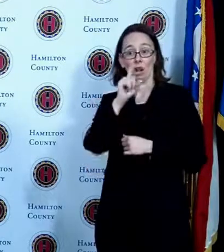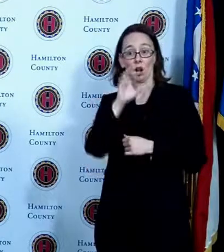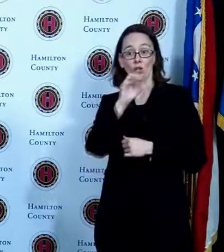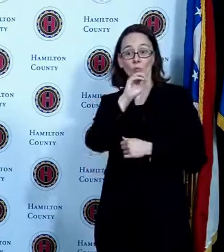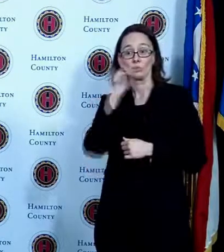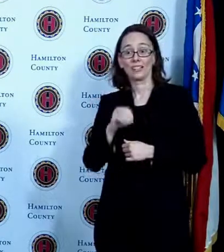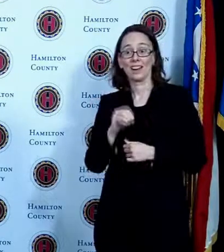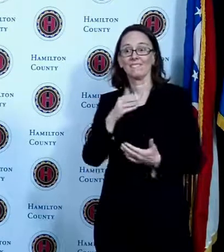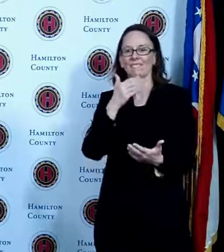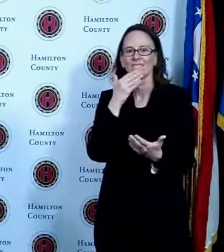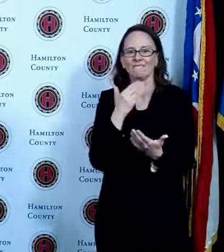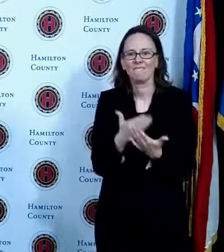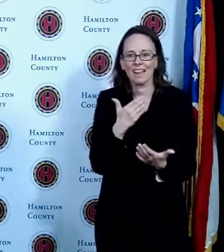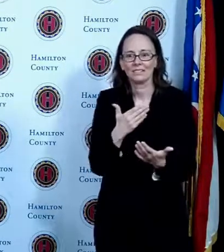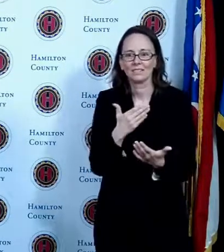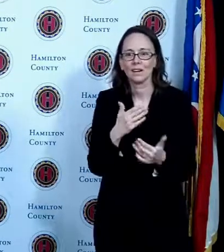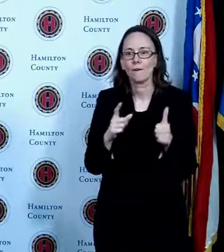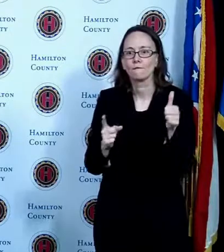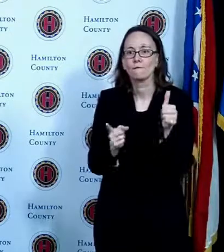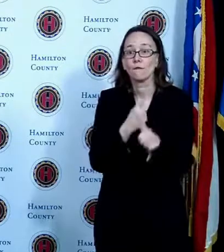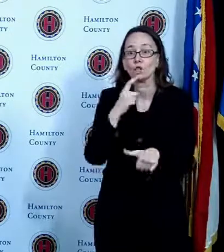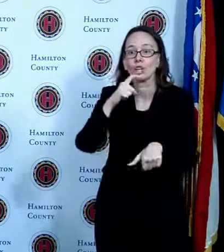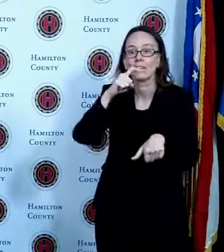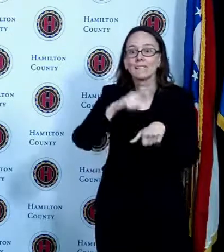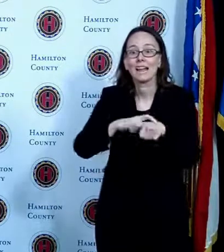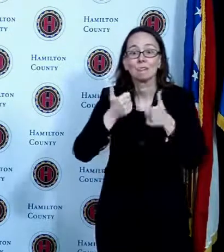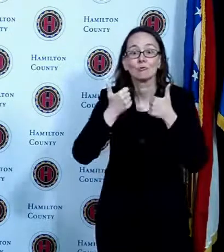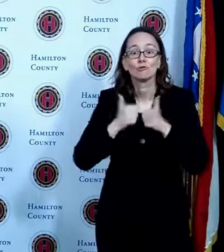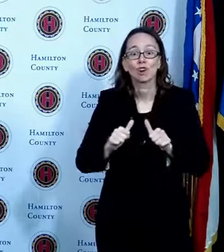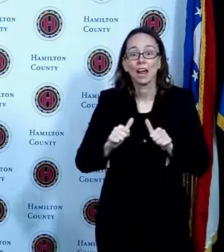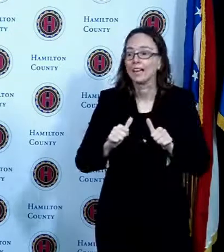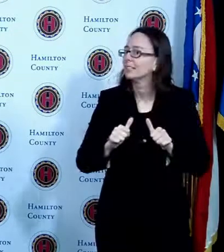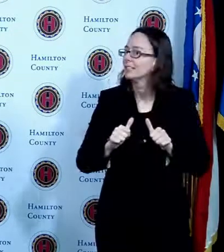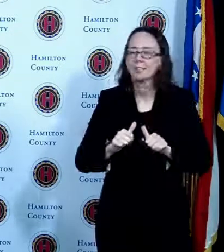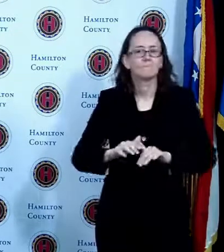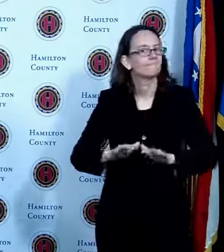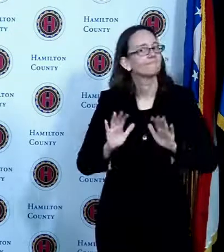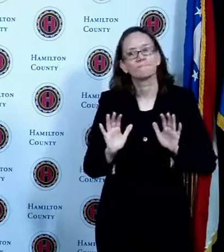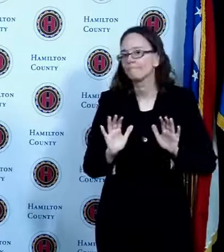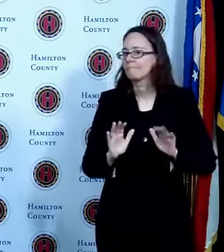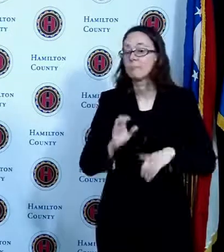time you use or if you're a longtime user you could literally die because of